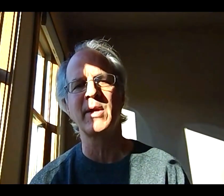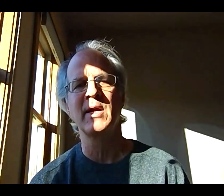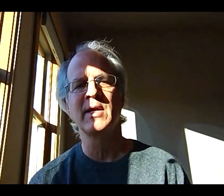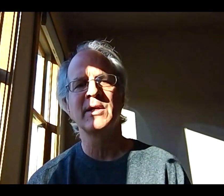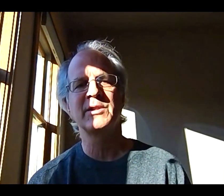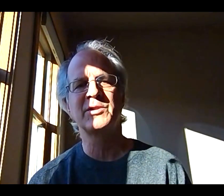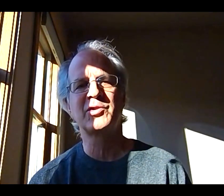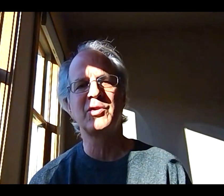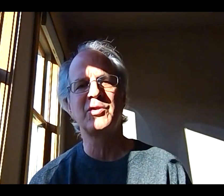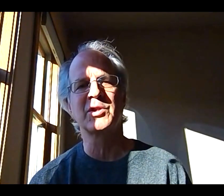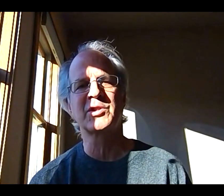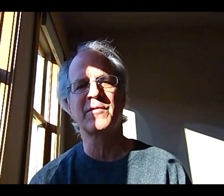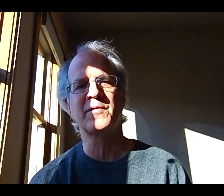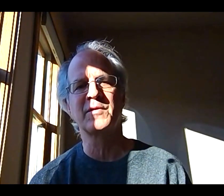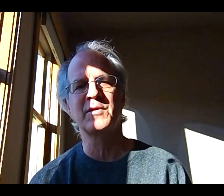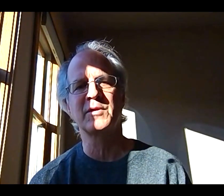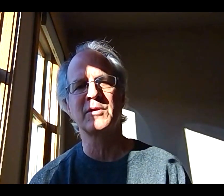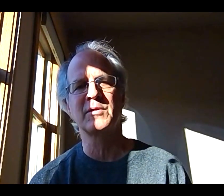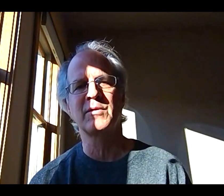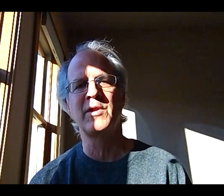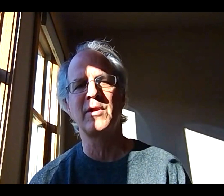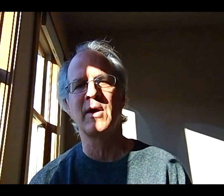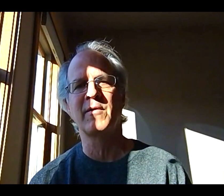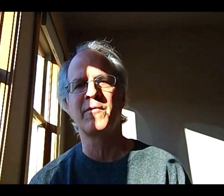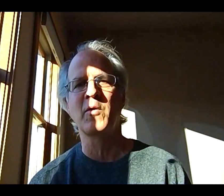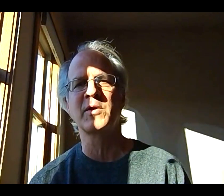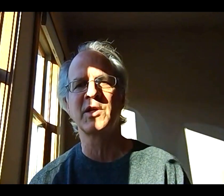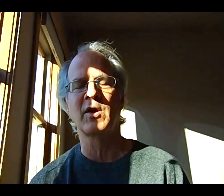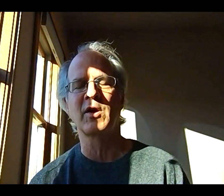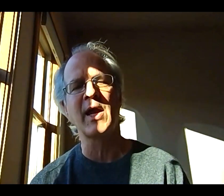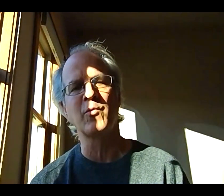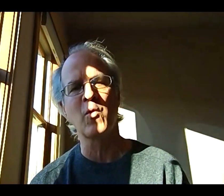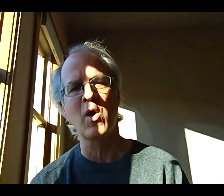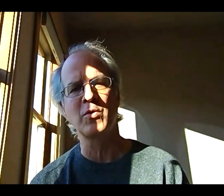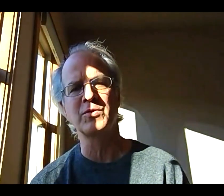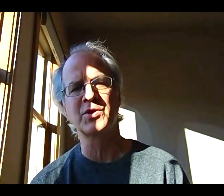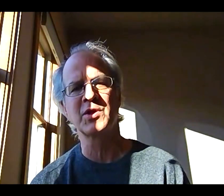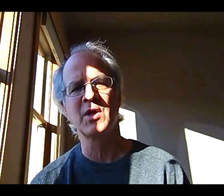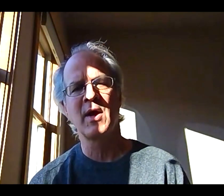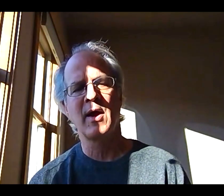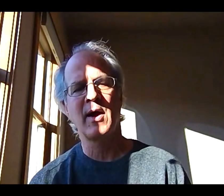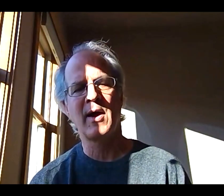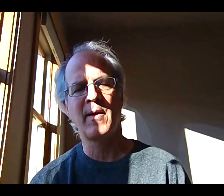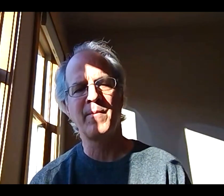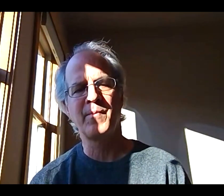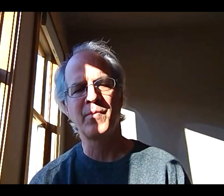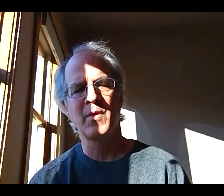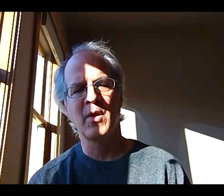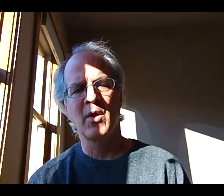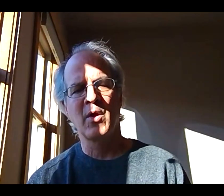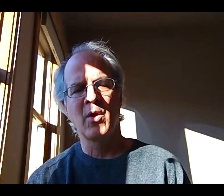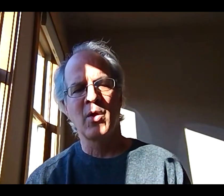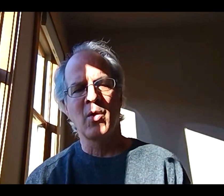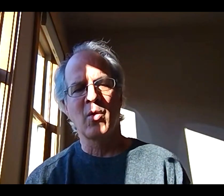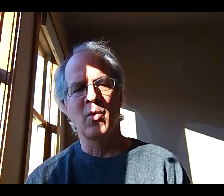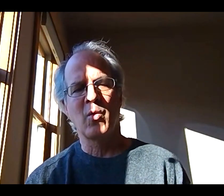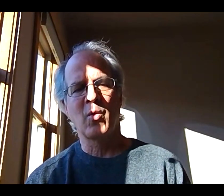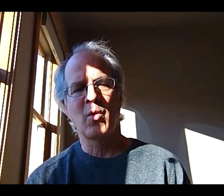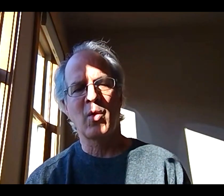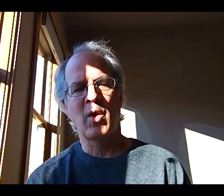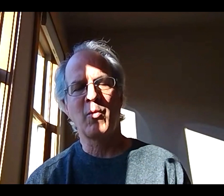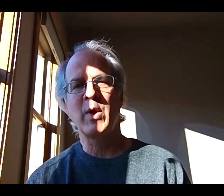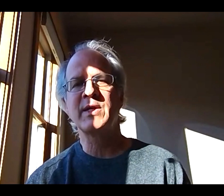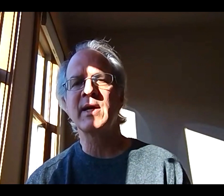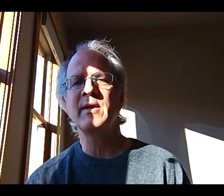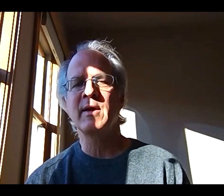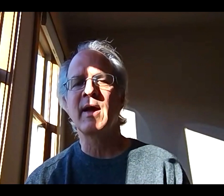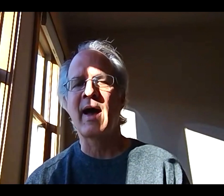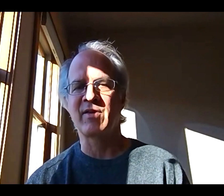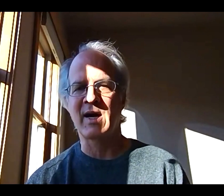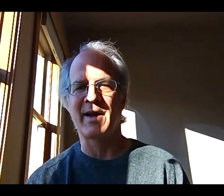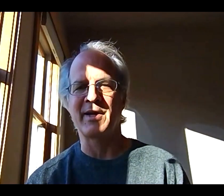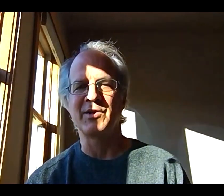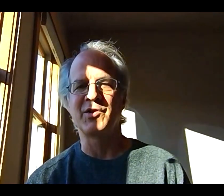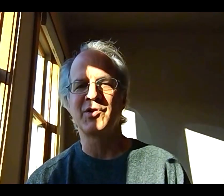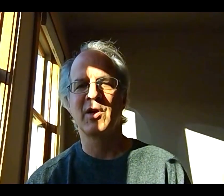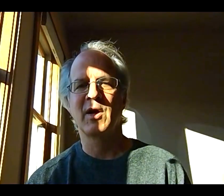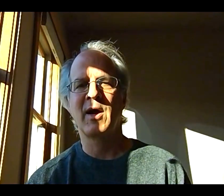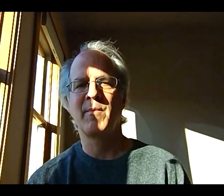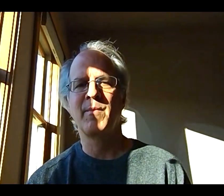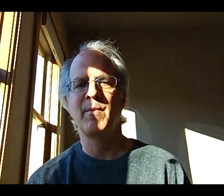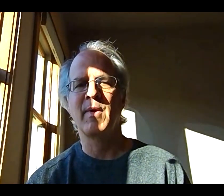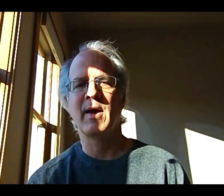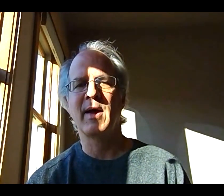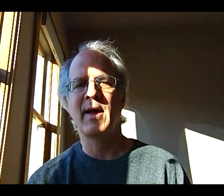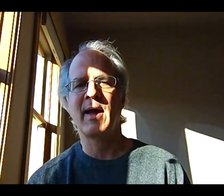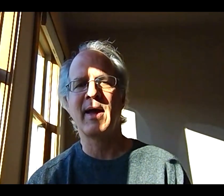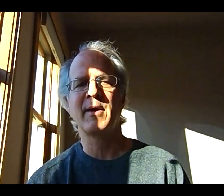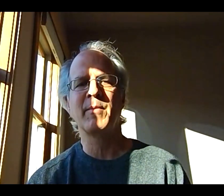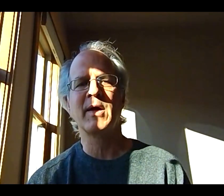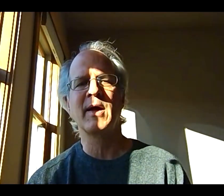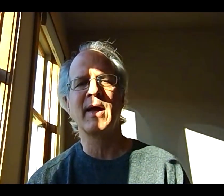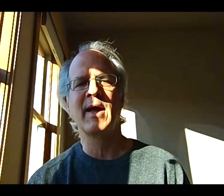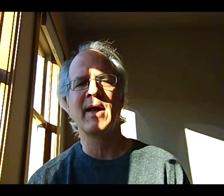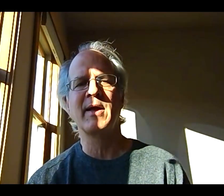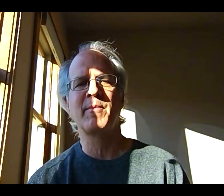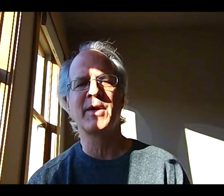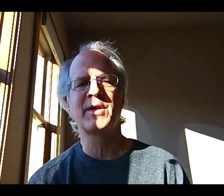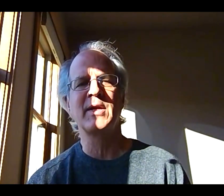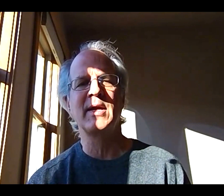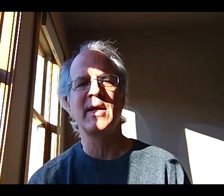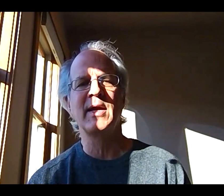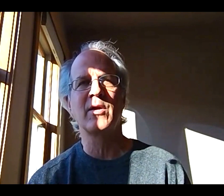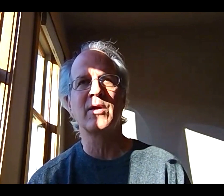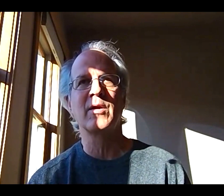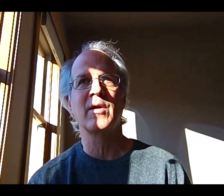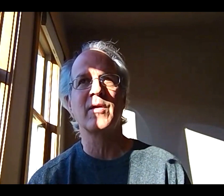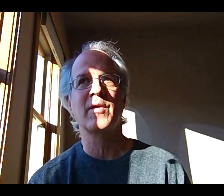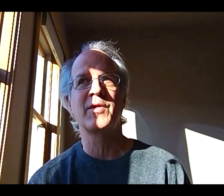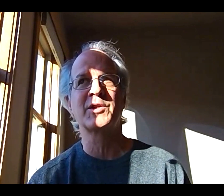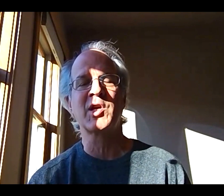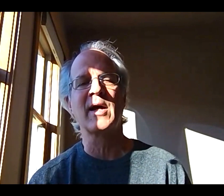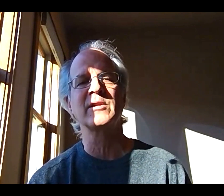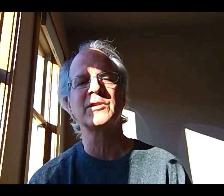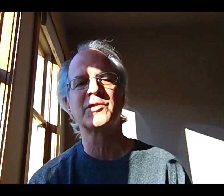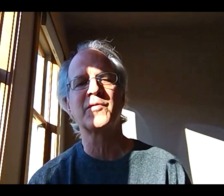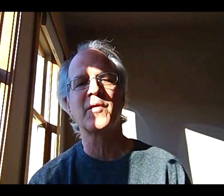maybe just to focus in on 'Katie Roche'. And we did have a cottage, the challenge,